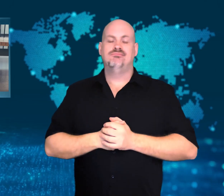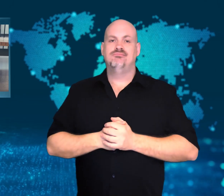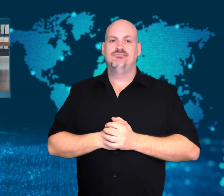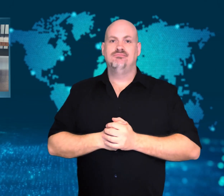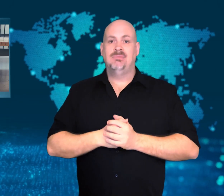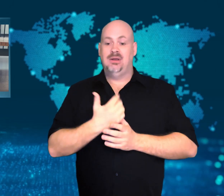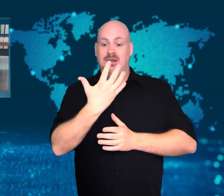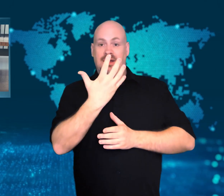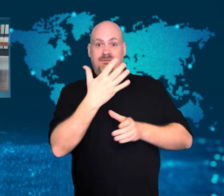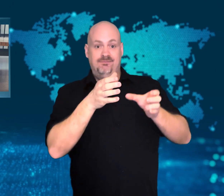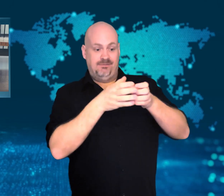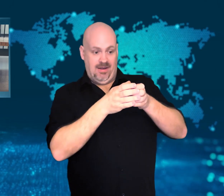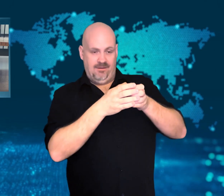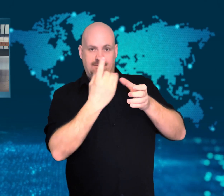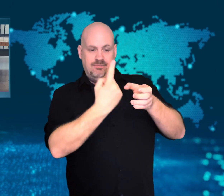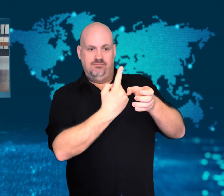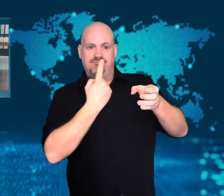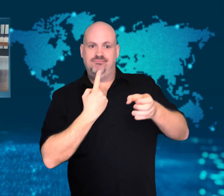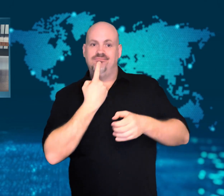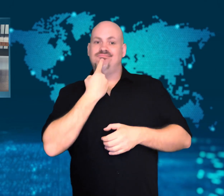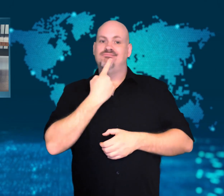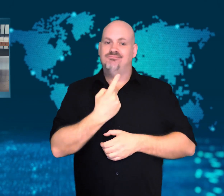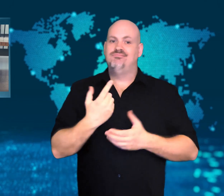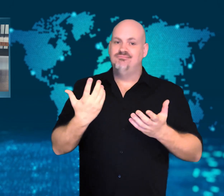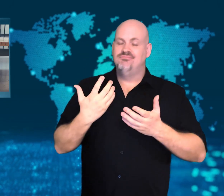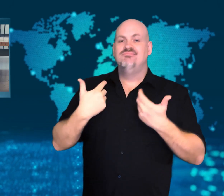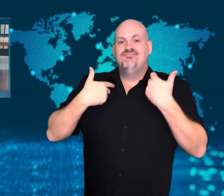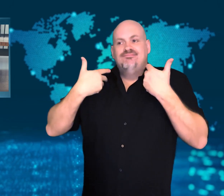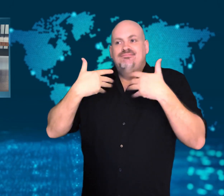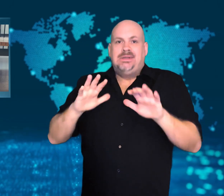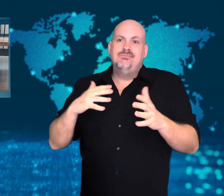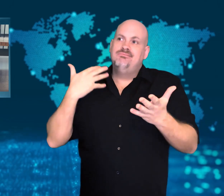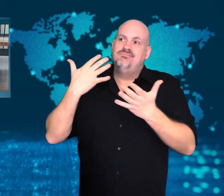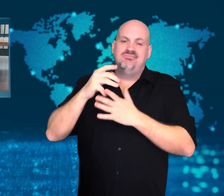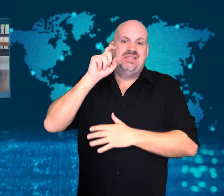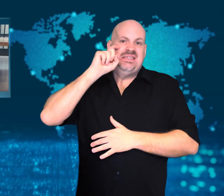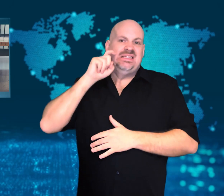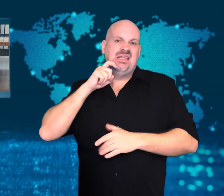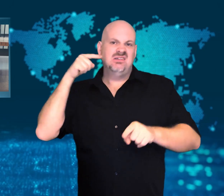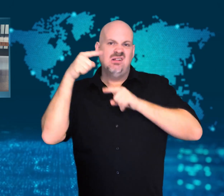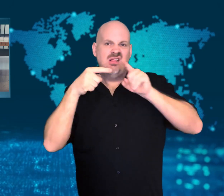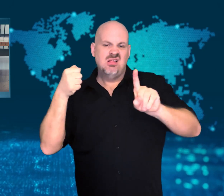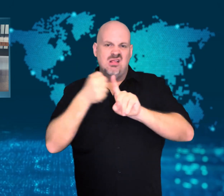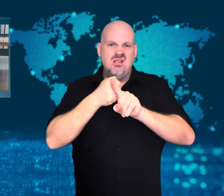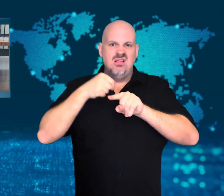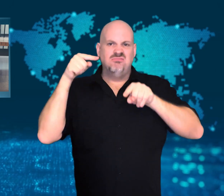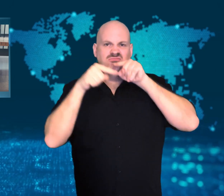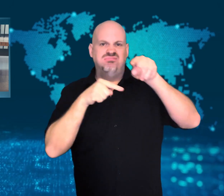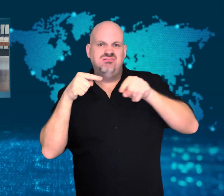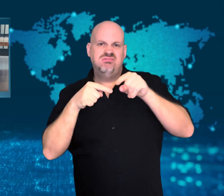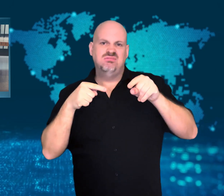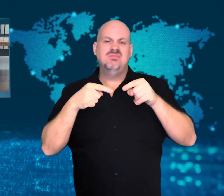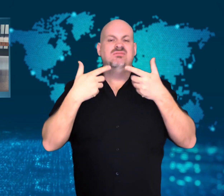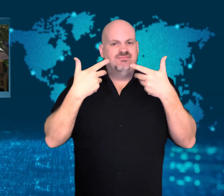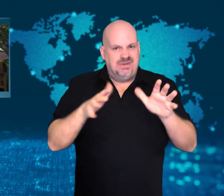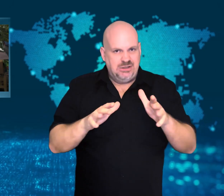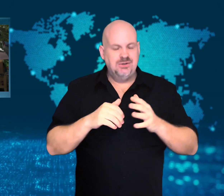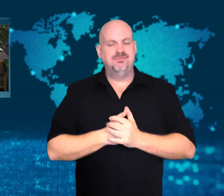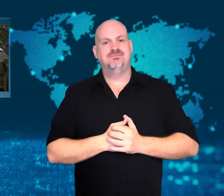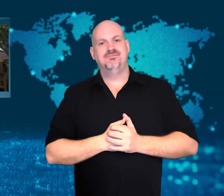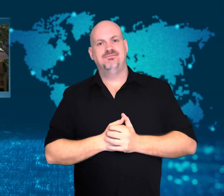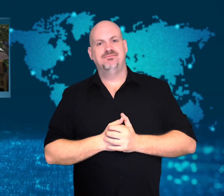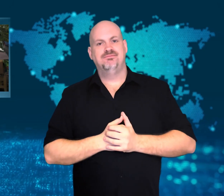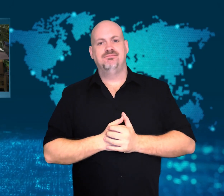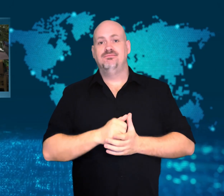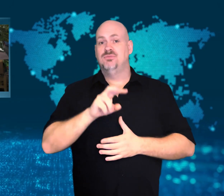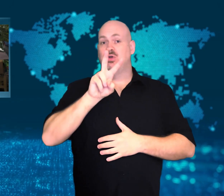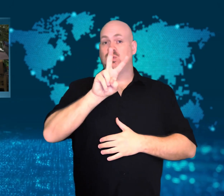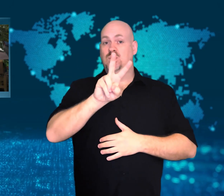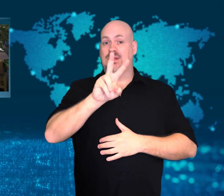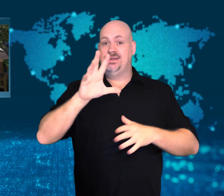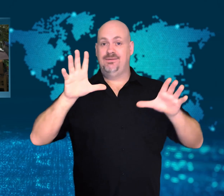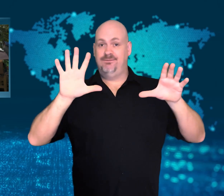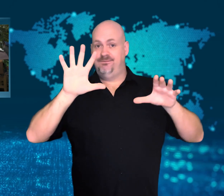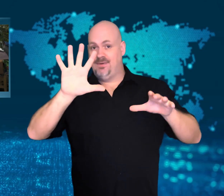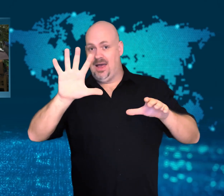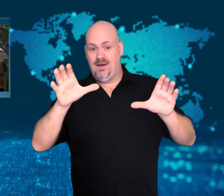Studies showed that seven out of every ten rape victims were children.